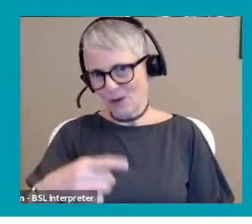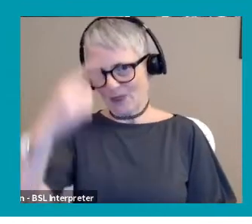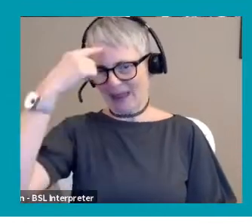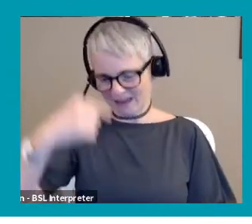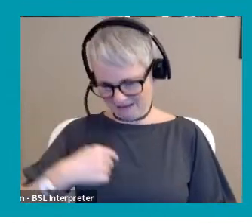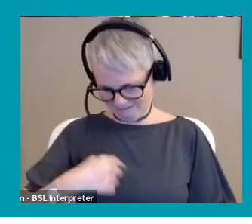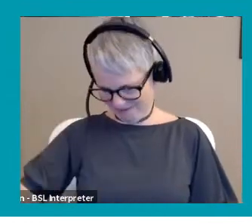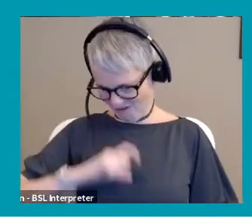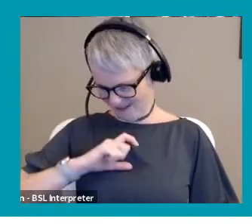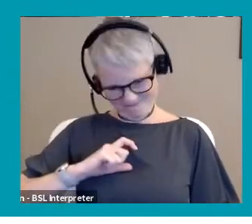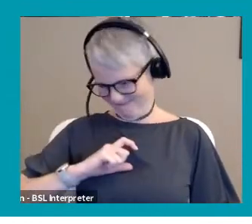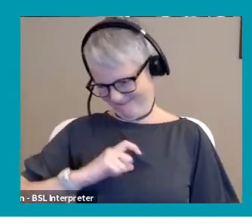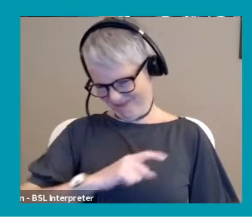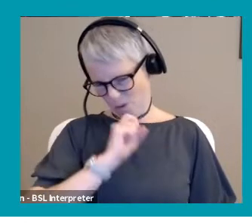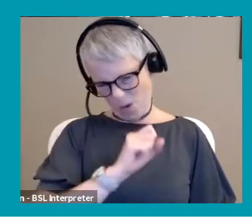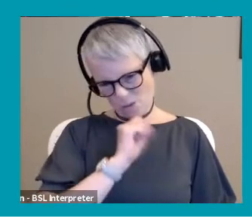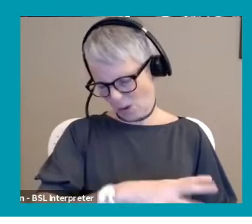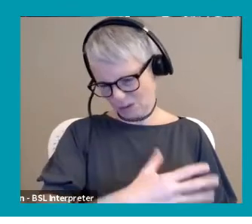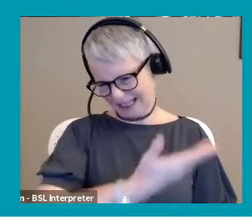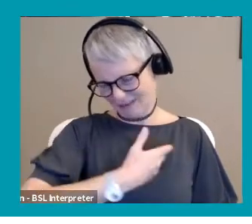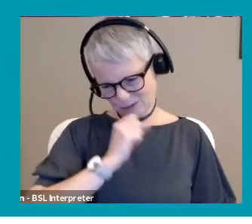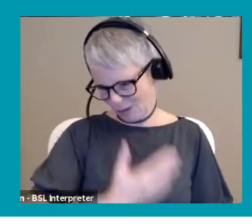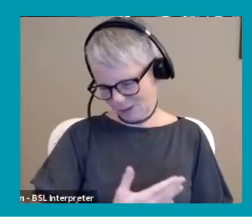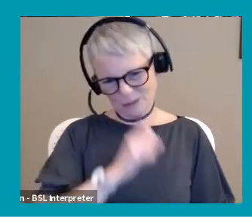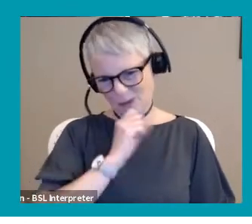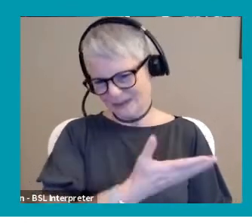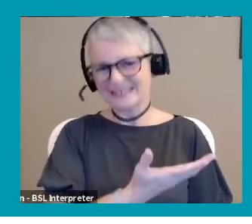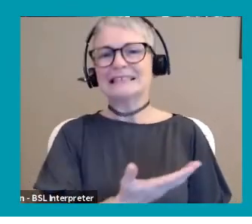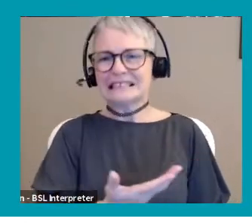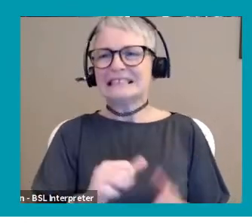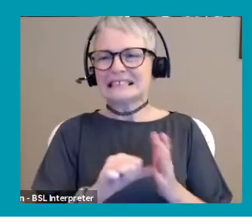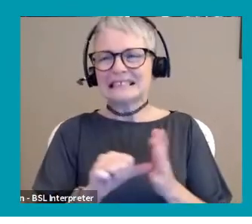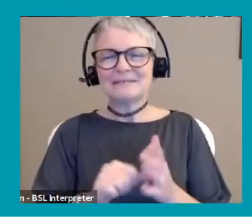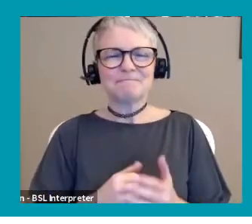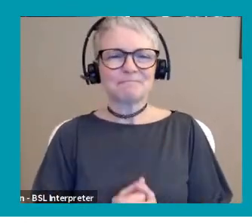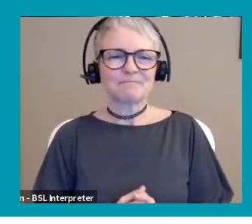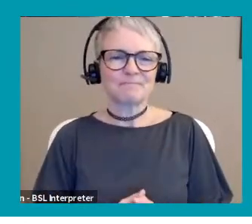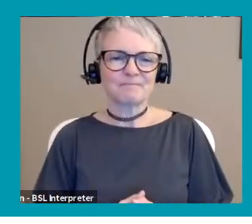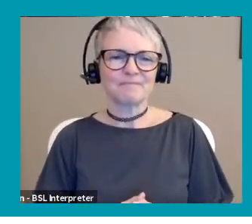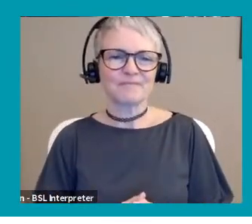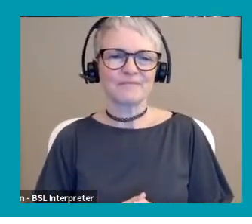and hopefully what we'll do as we go through this is those questions on skills and experience and whether or not someone will employ me.